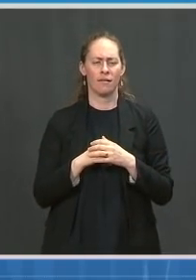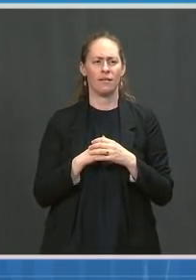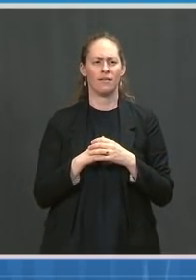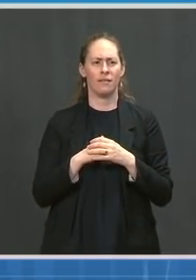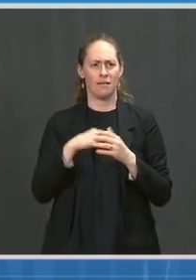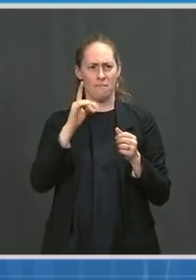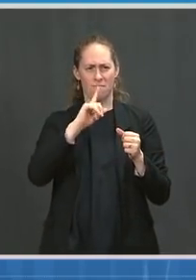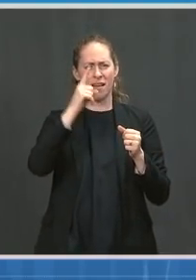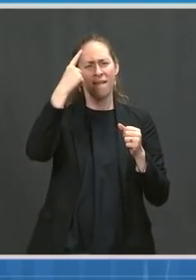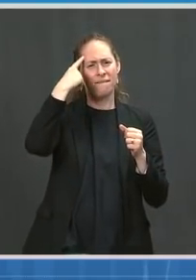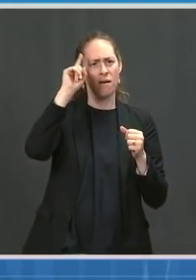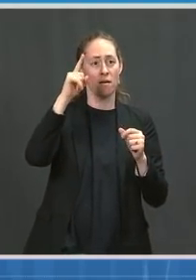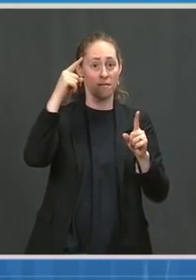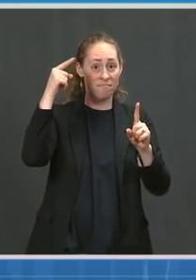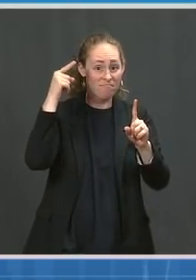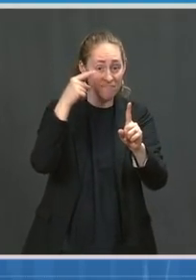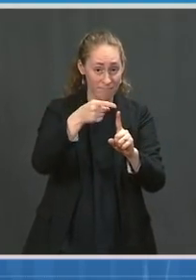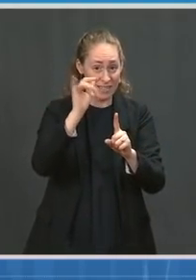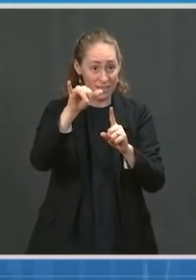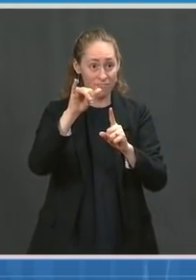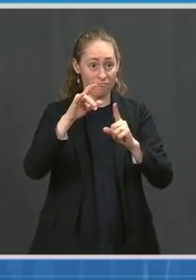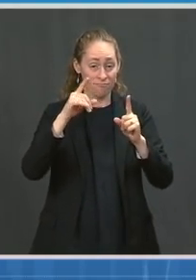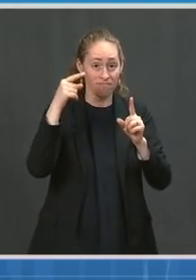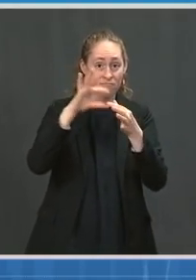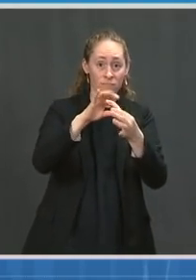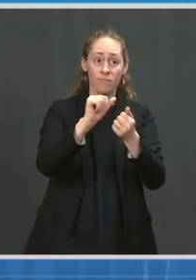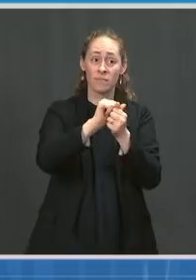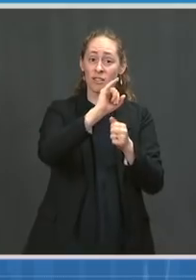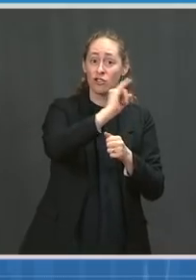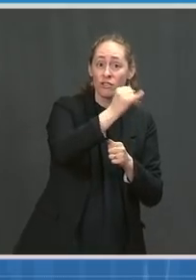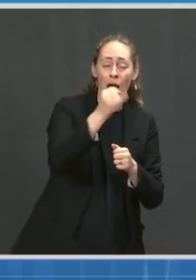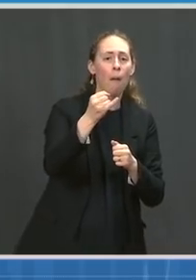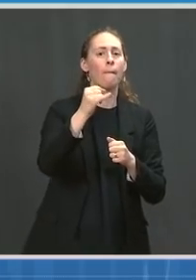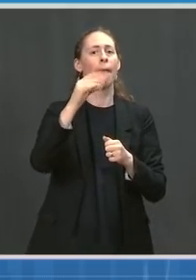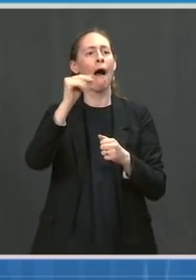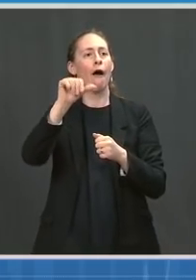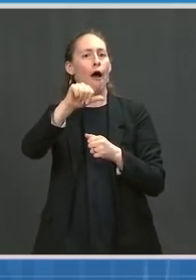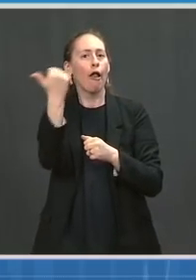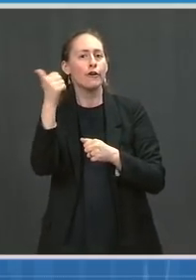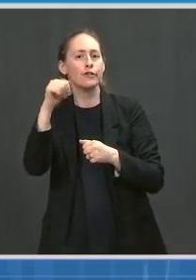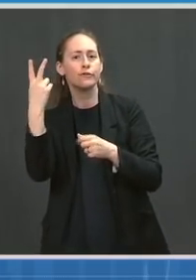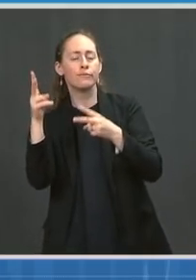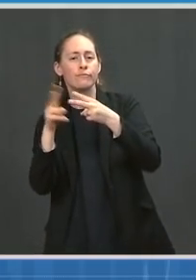but for all the vaccines that are available. To underscore what Dr. Walensky said,